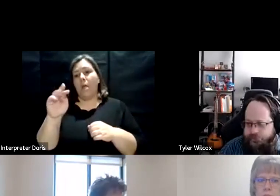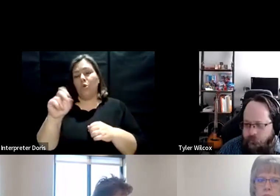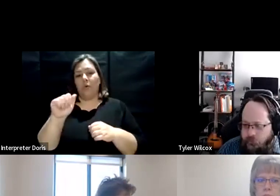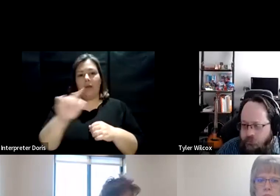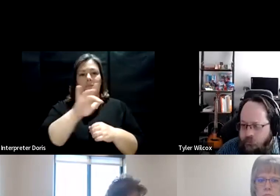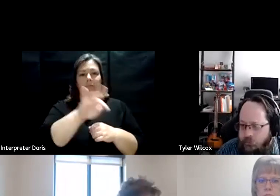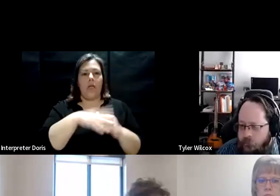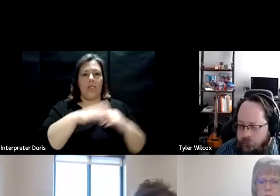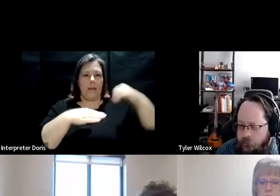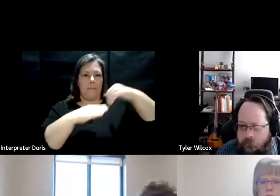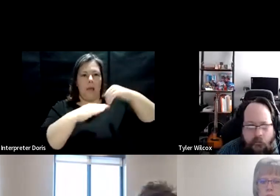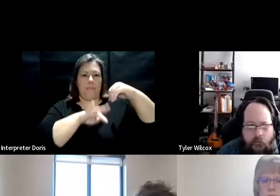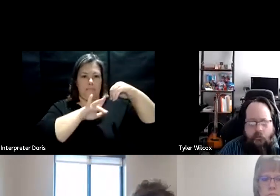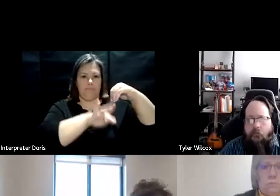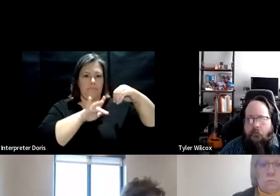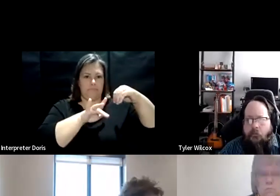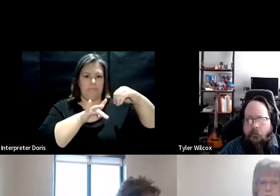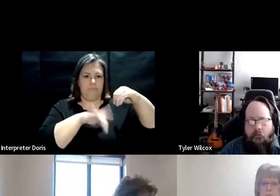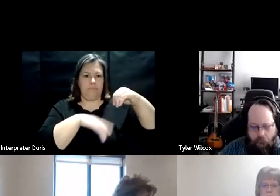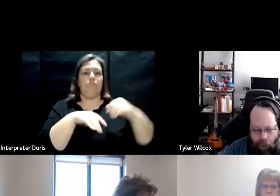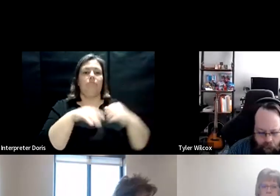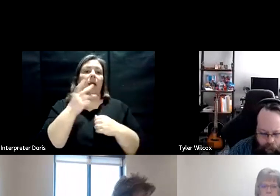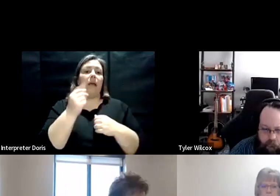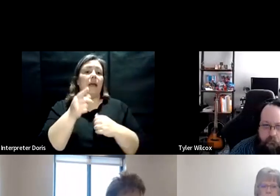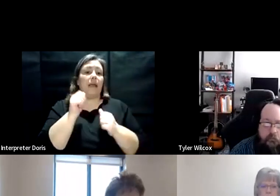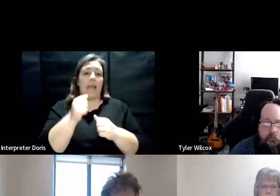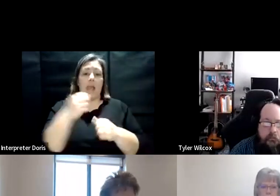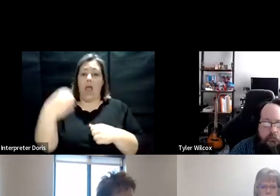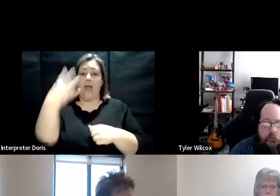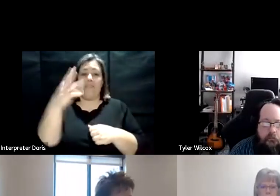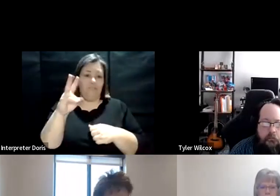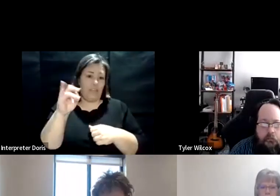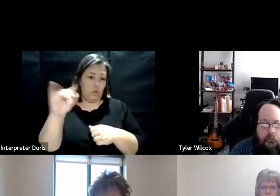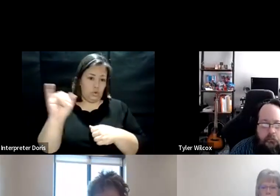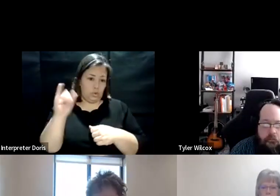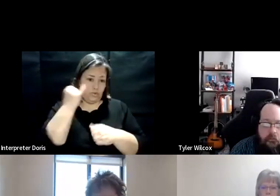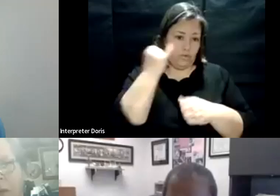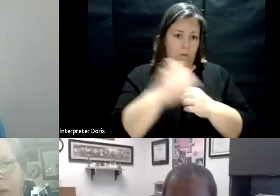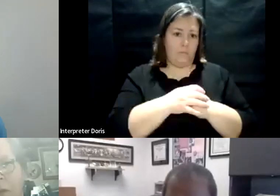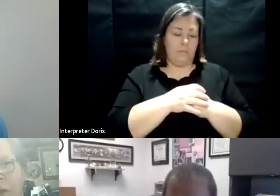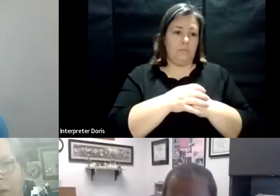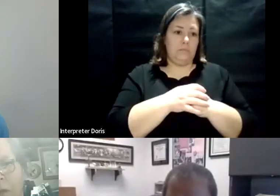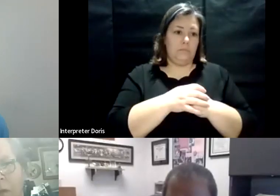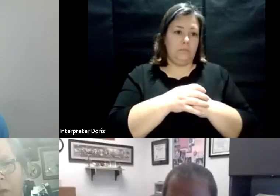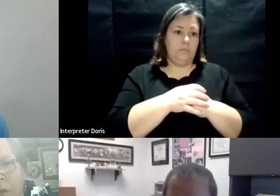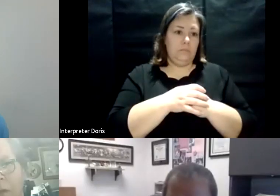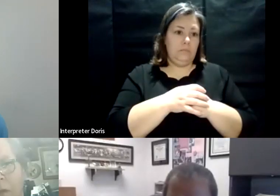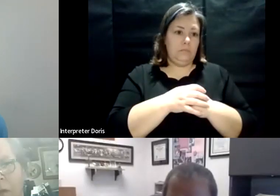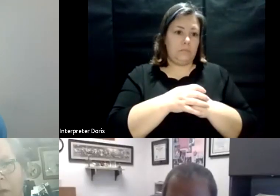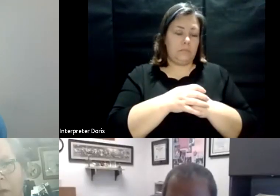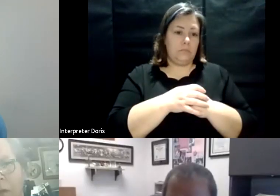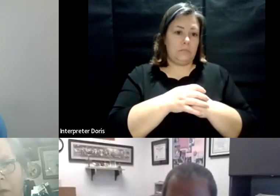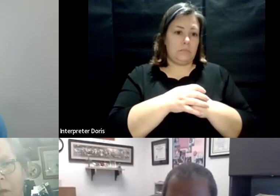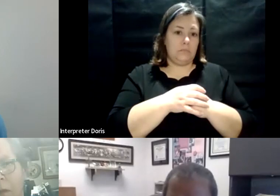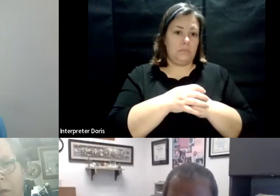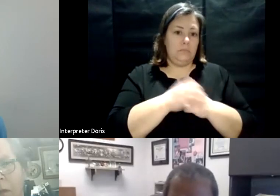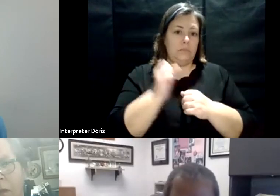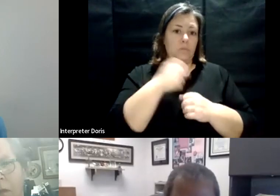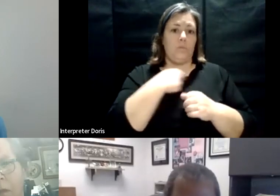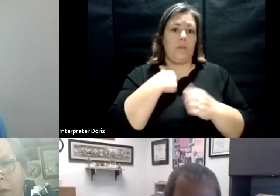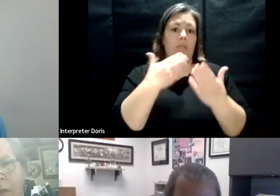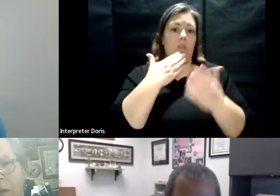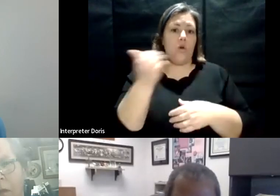As also on that Mini bar, and then you are more than welcome to join us by video came.